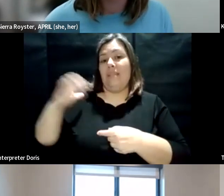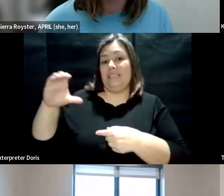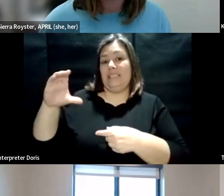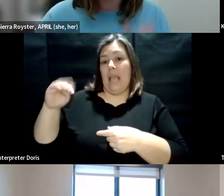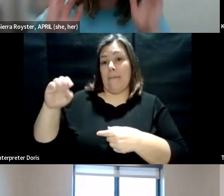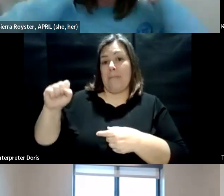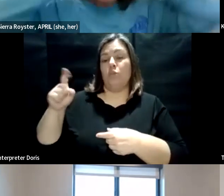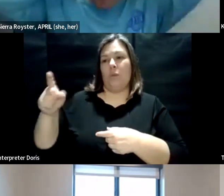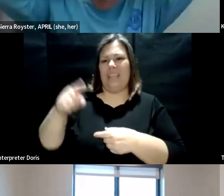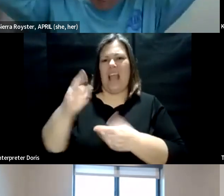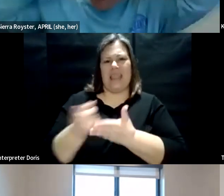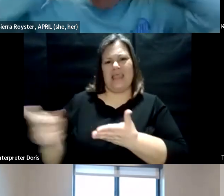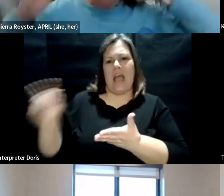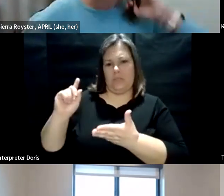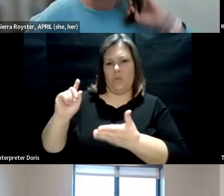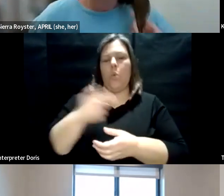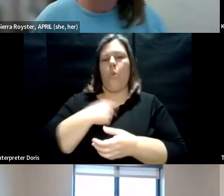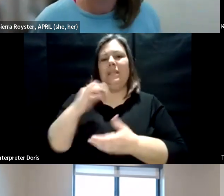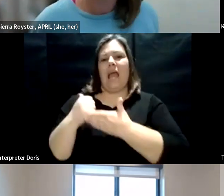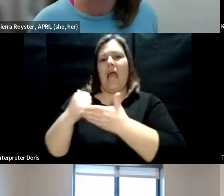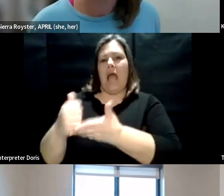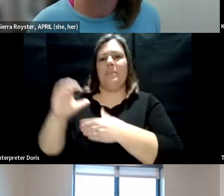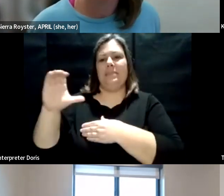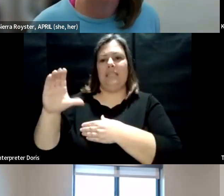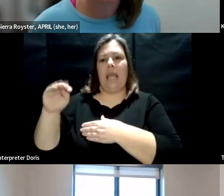And in a in South Carolina. When we had our Cms. In South Carolina when we had our CMS it was actually in South Carolina last week.